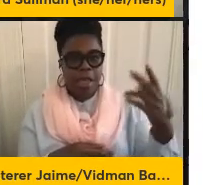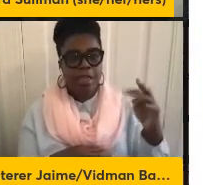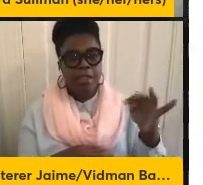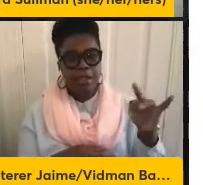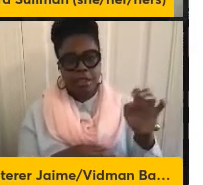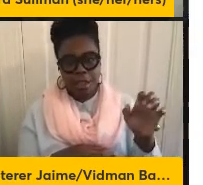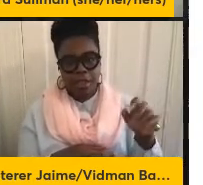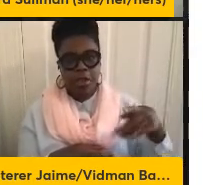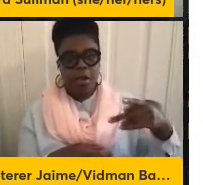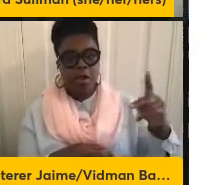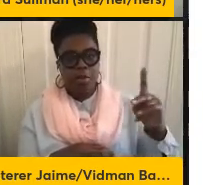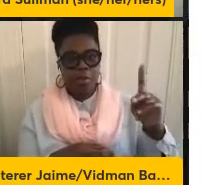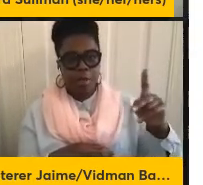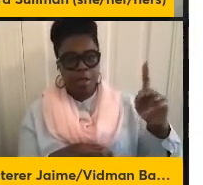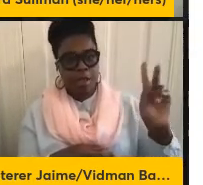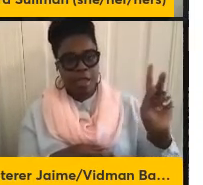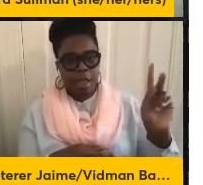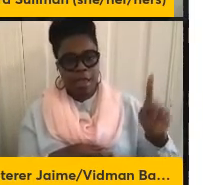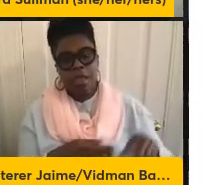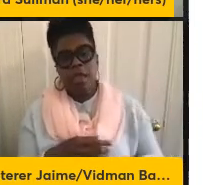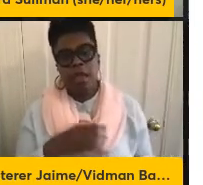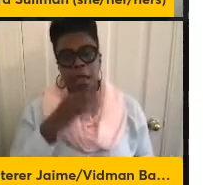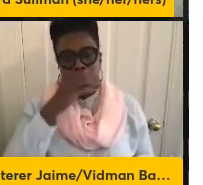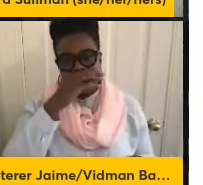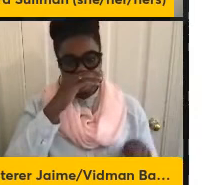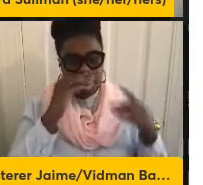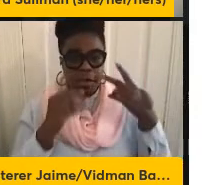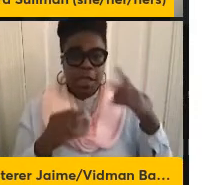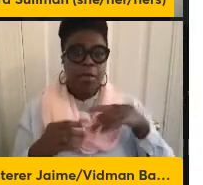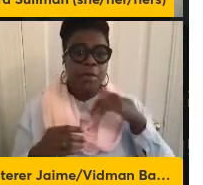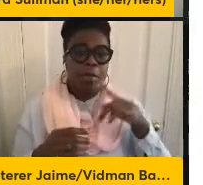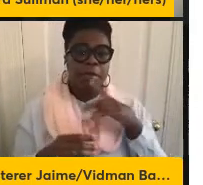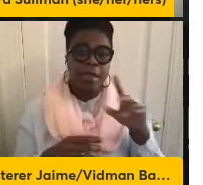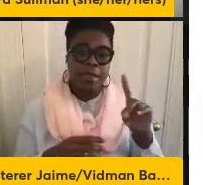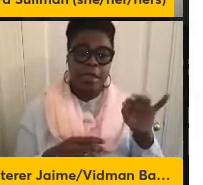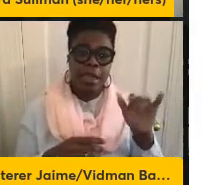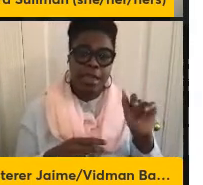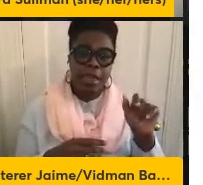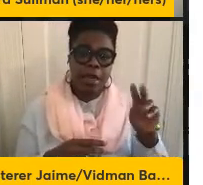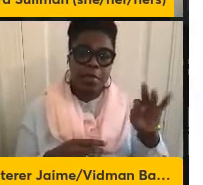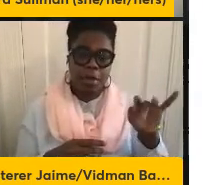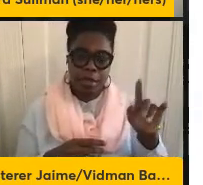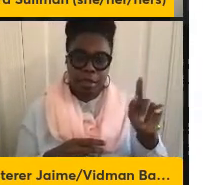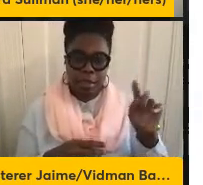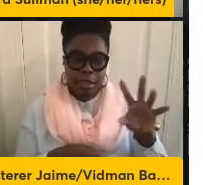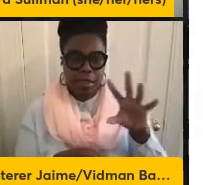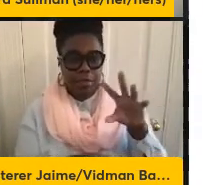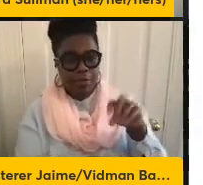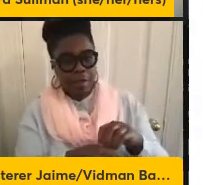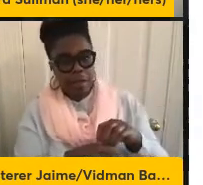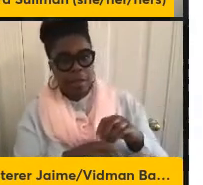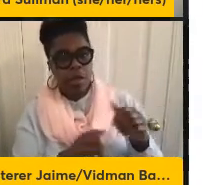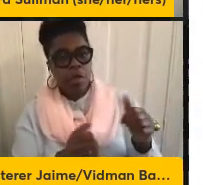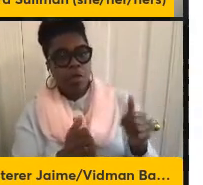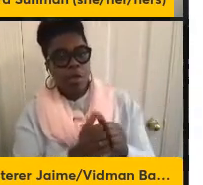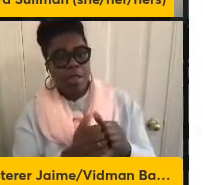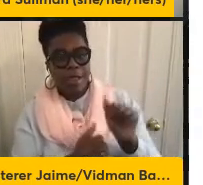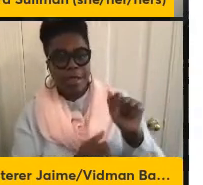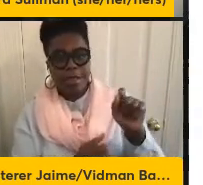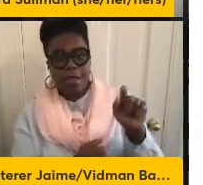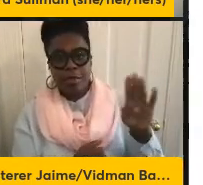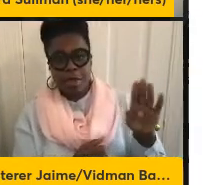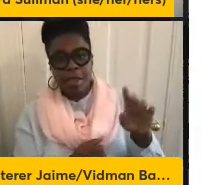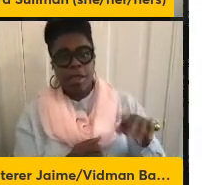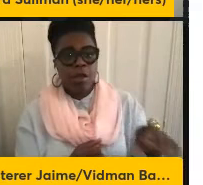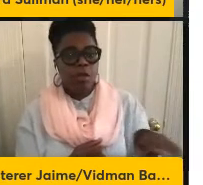And looking at public datasets of monocytes that are infected with MTB. We can see that in acute infection models we see a